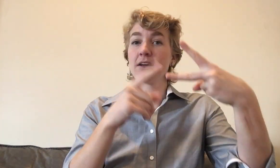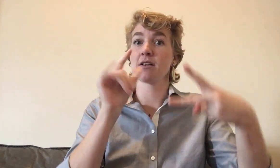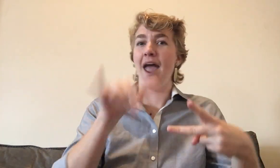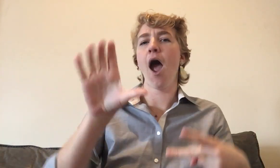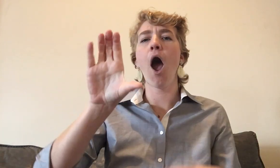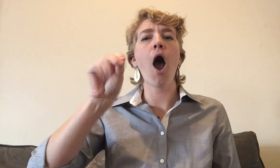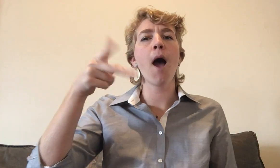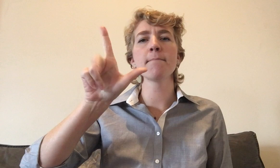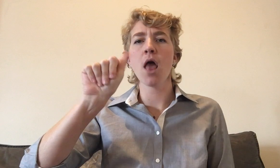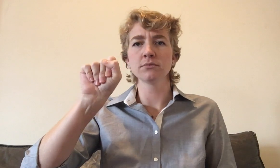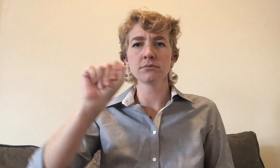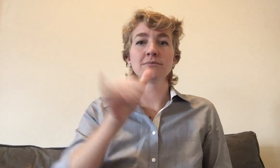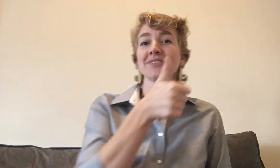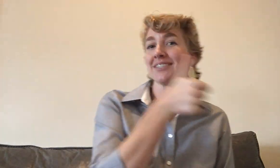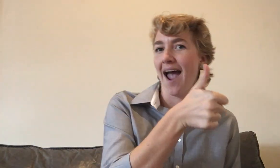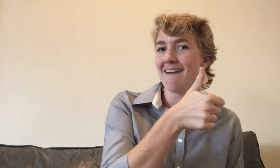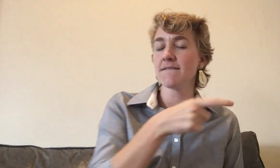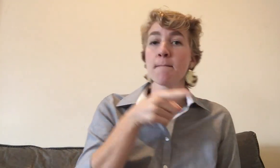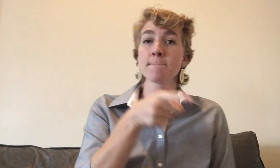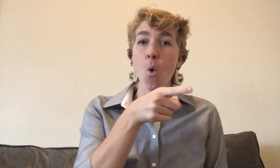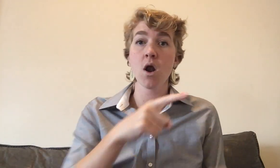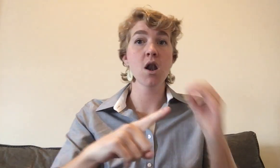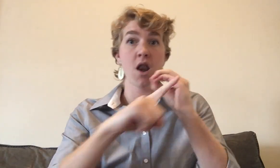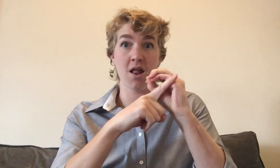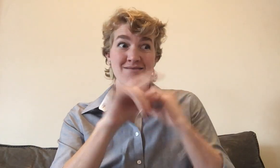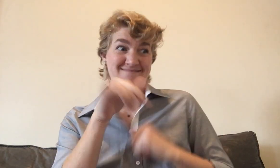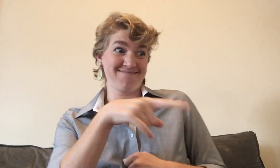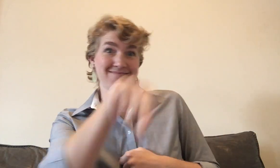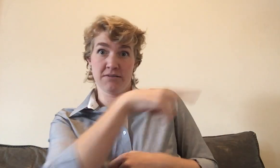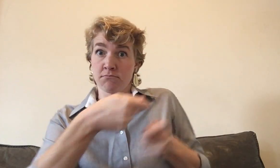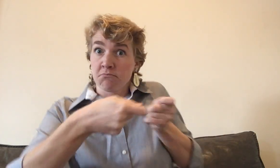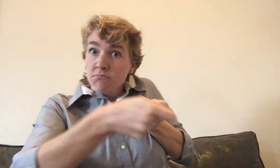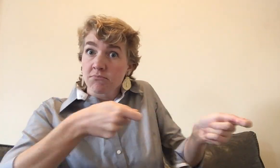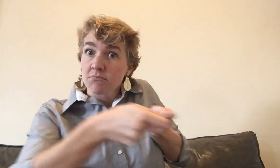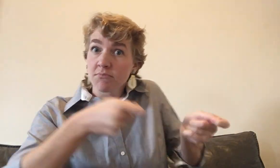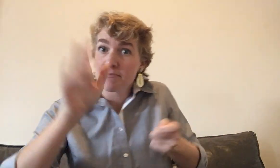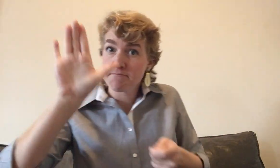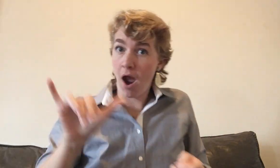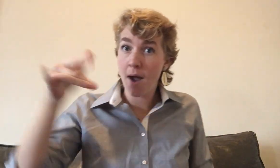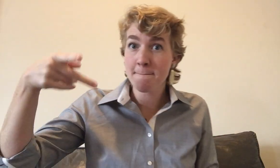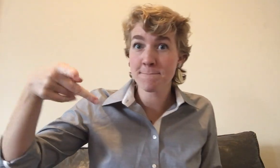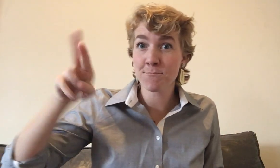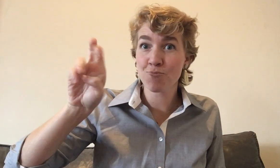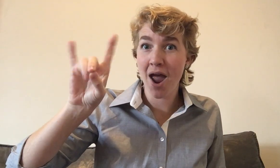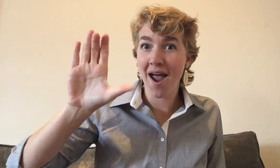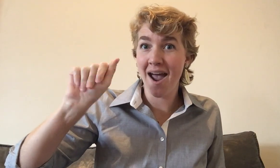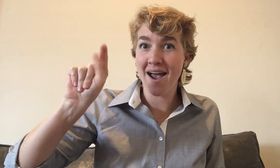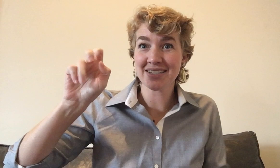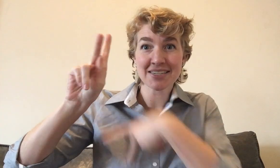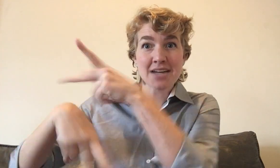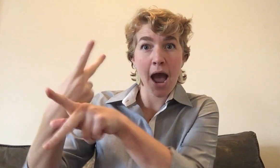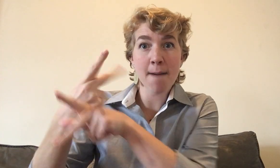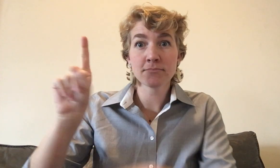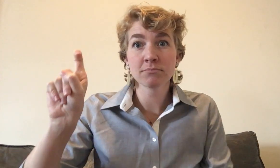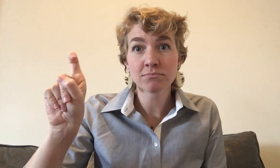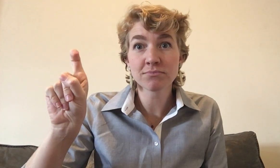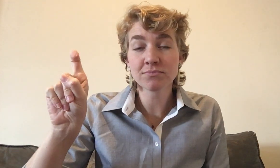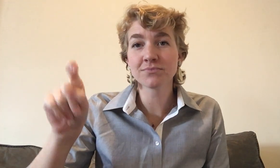and 2) are copulas (SELF, IX, null) modulated by predicate property types?